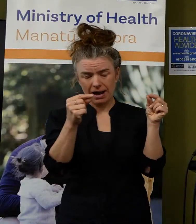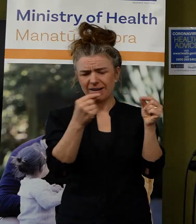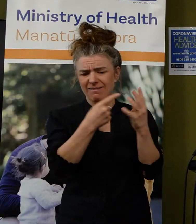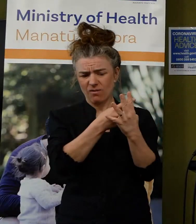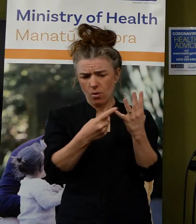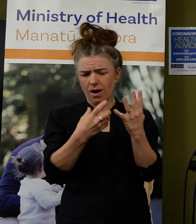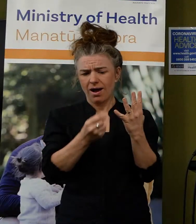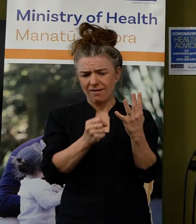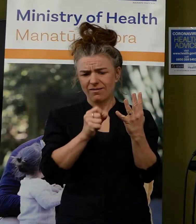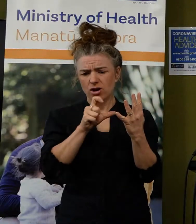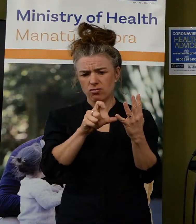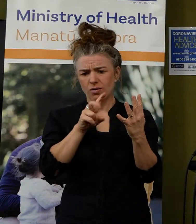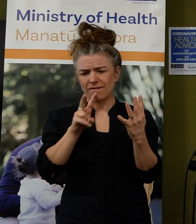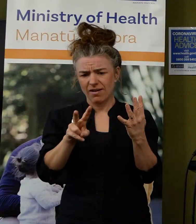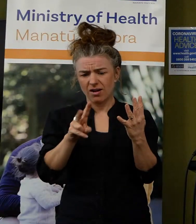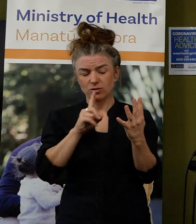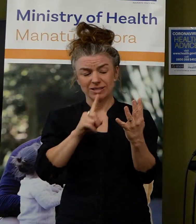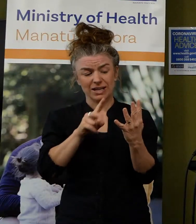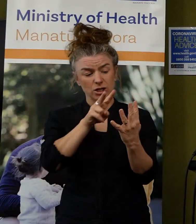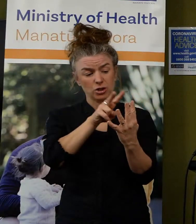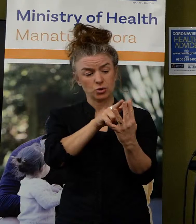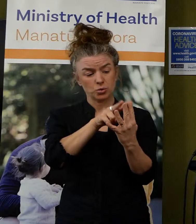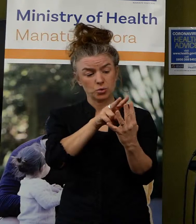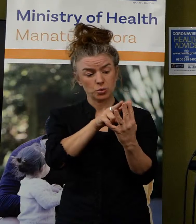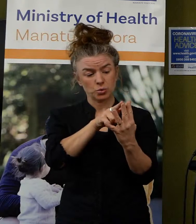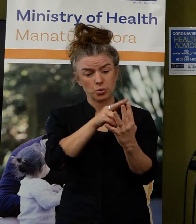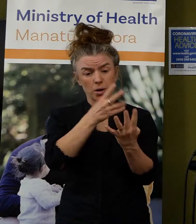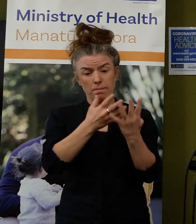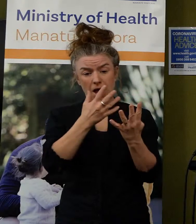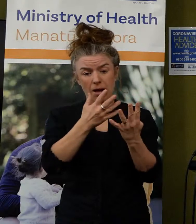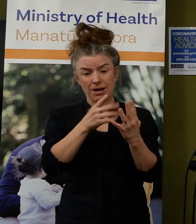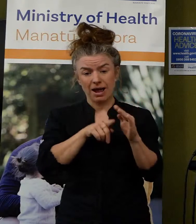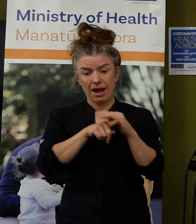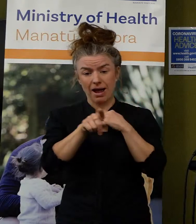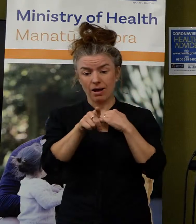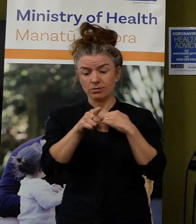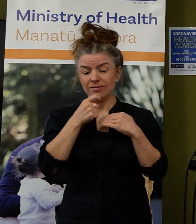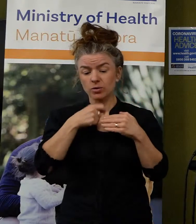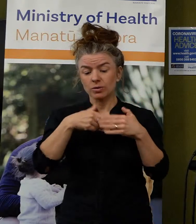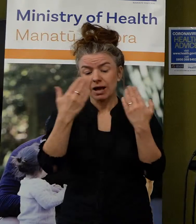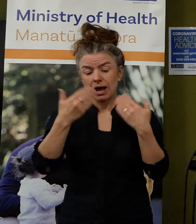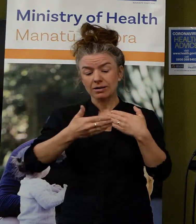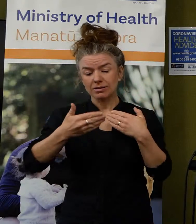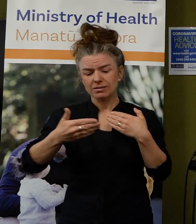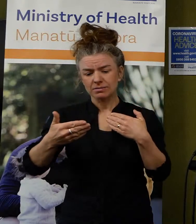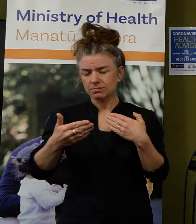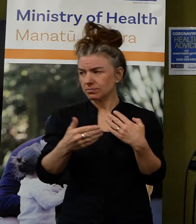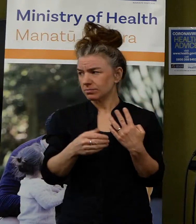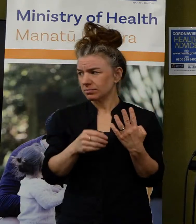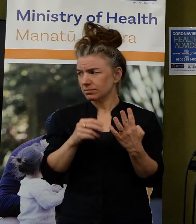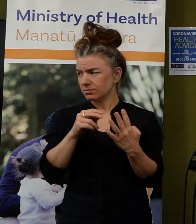you said who were diagnosed may be released in the next few days. I mean, what kind of conversations